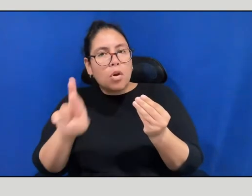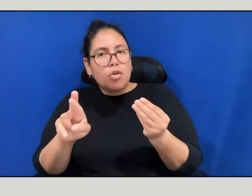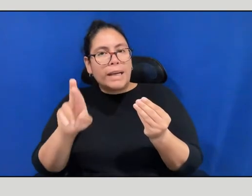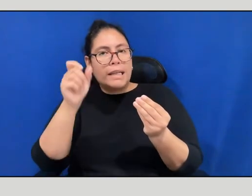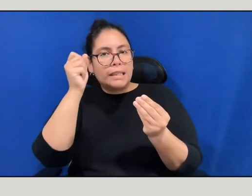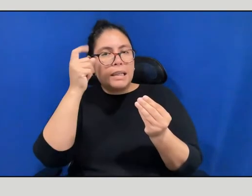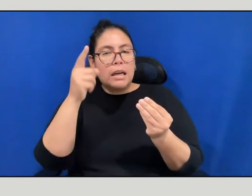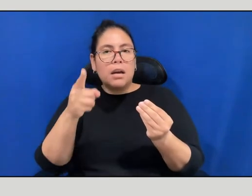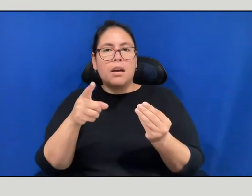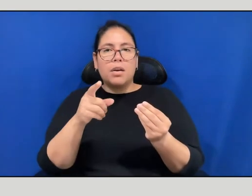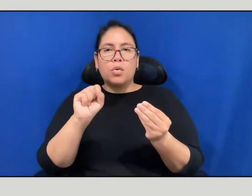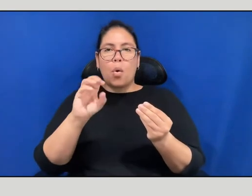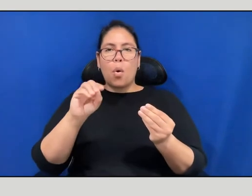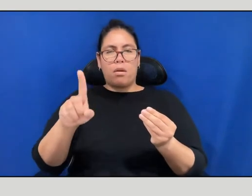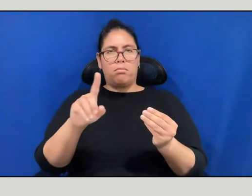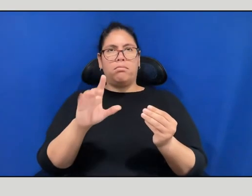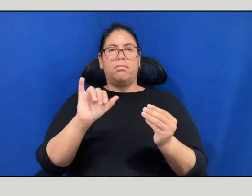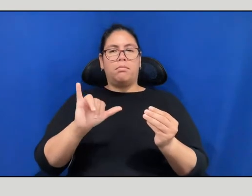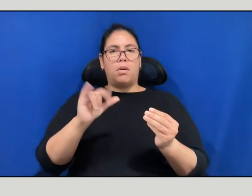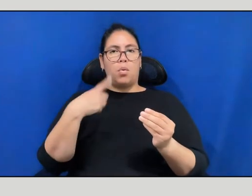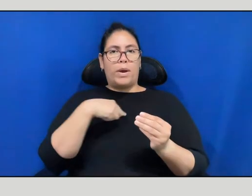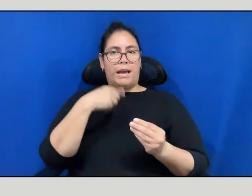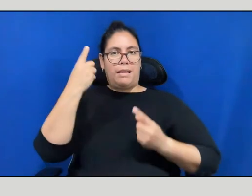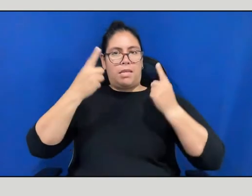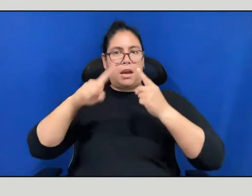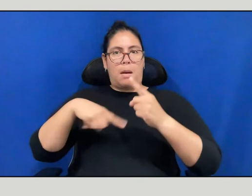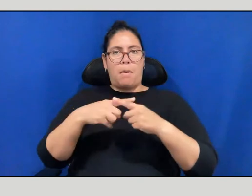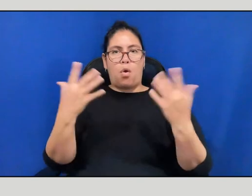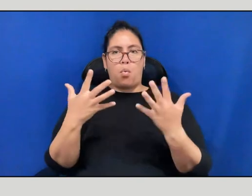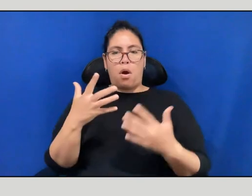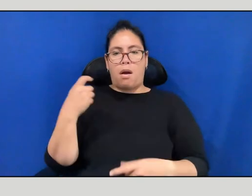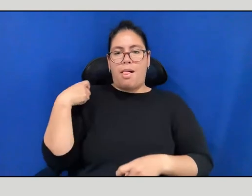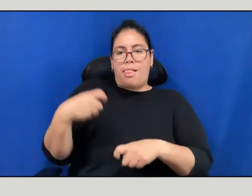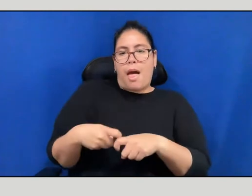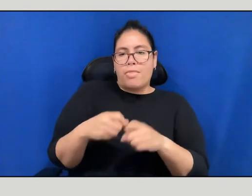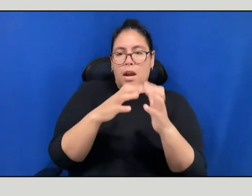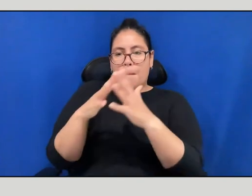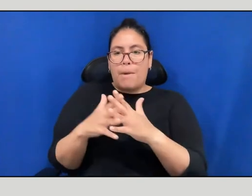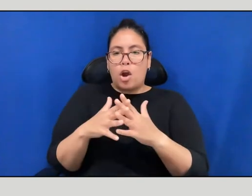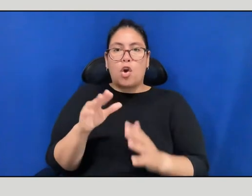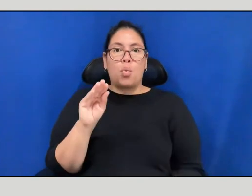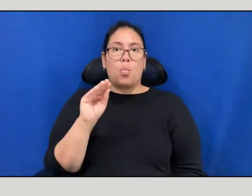to think about this idea of Latin American whiteness. And so a lot of the people who did identify as white